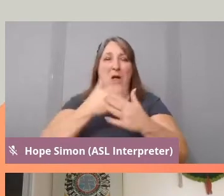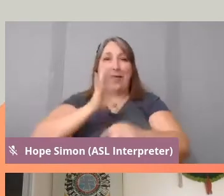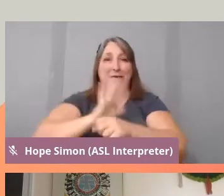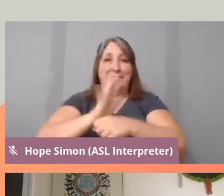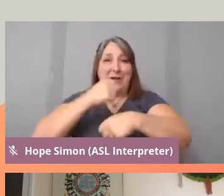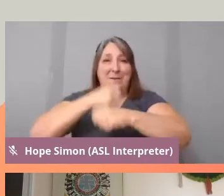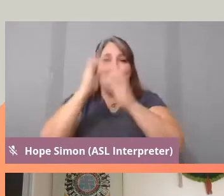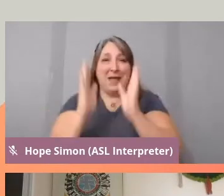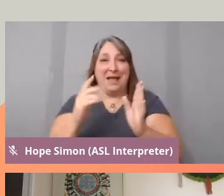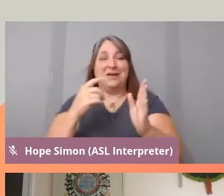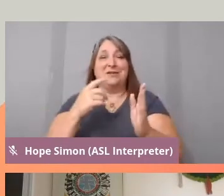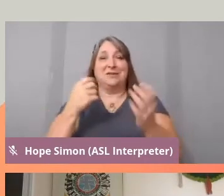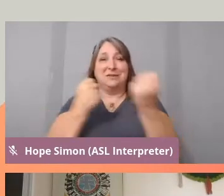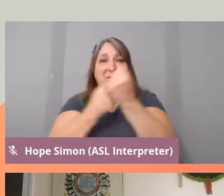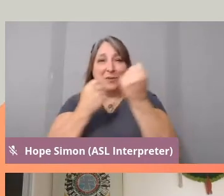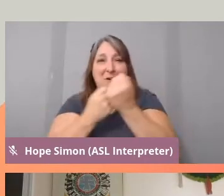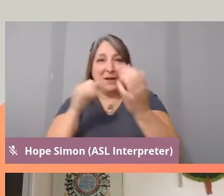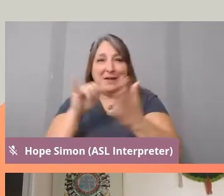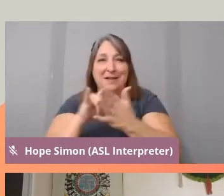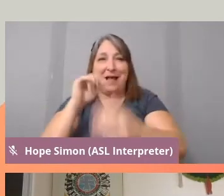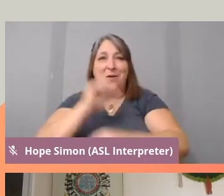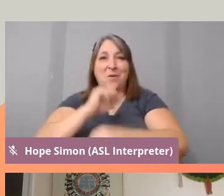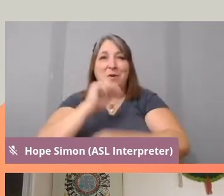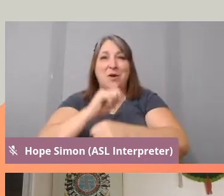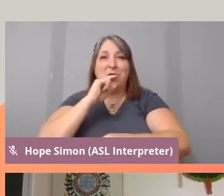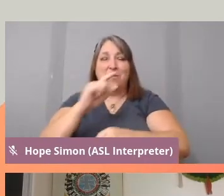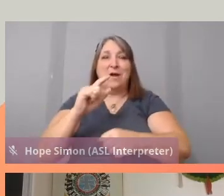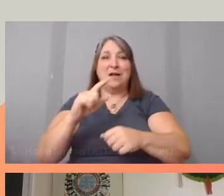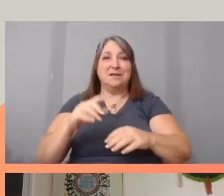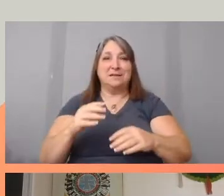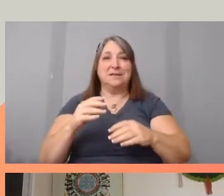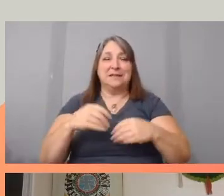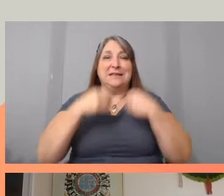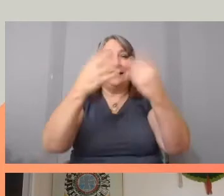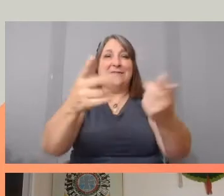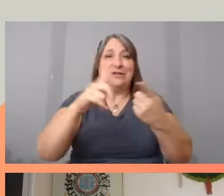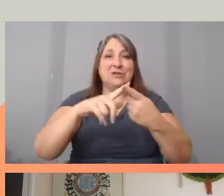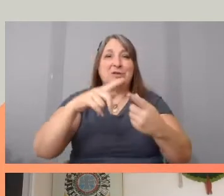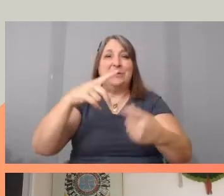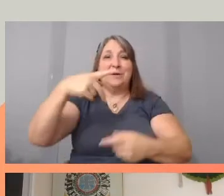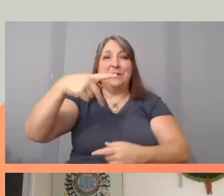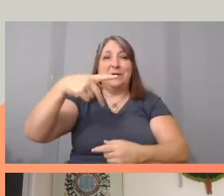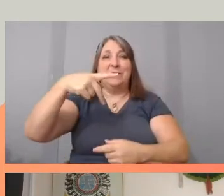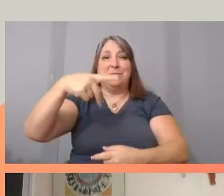seeing all the filmmakers were supporting his work was going to public media.